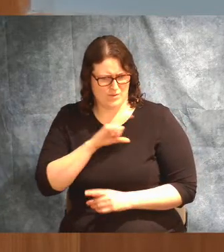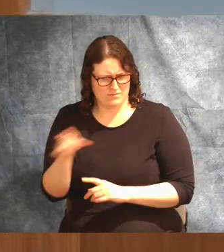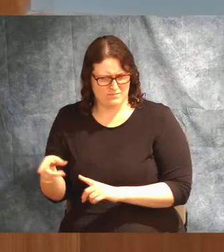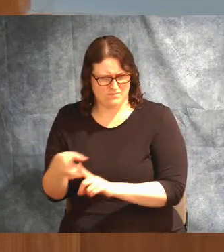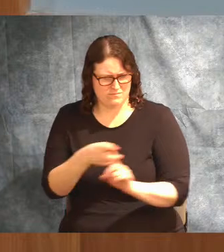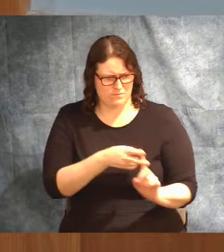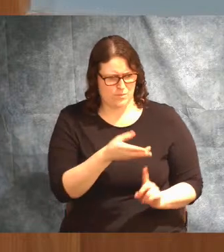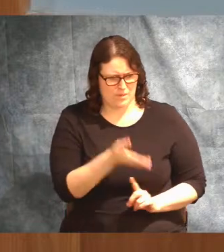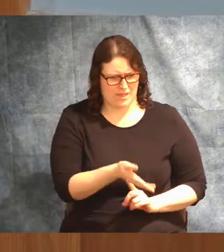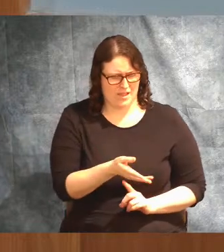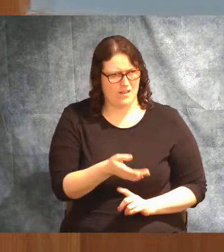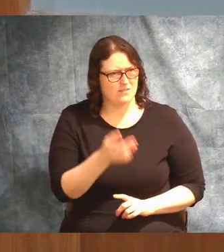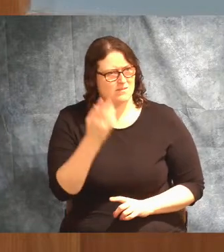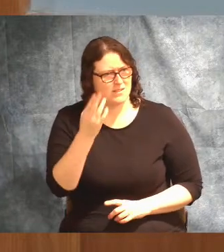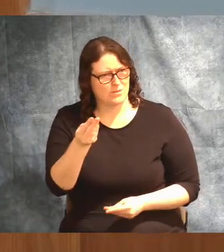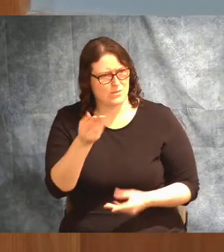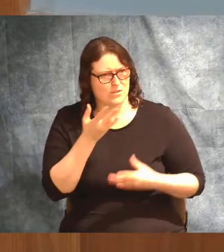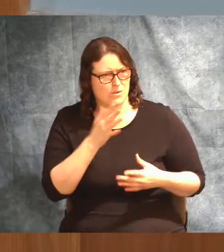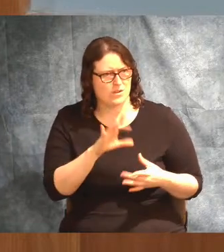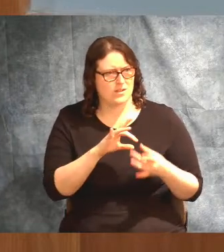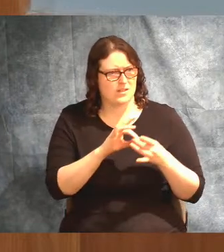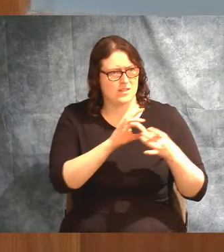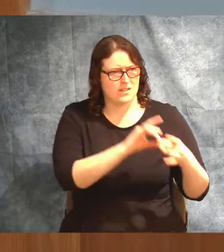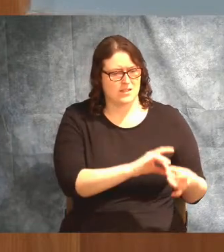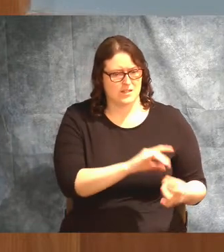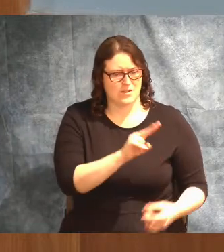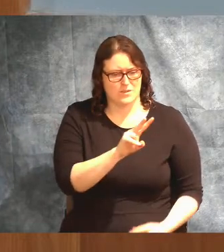They were told because of his connection with the village of Lincoln Heights,